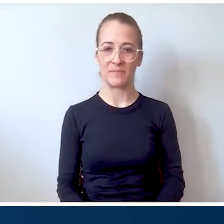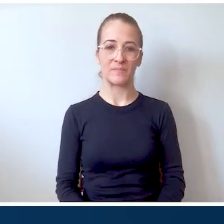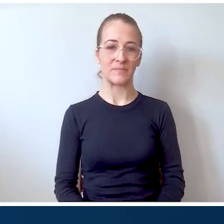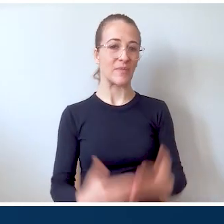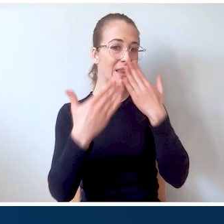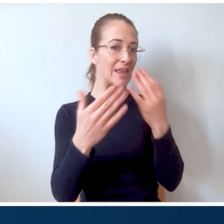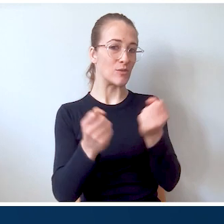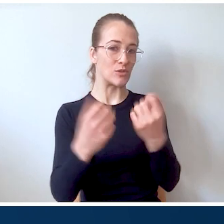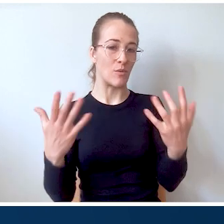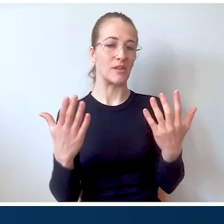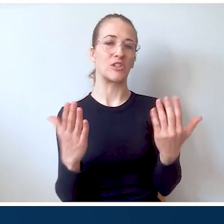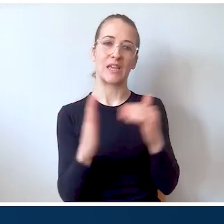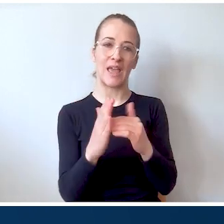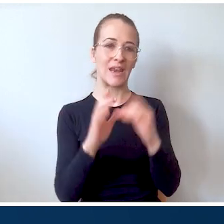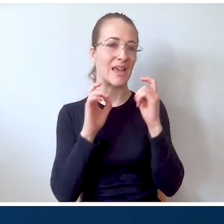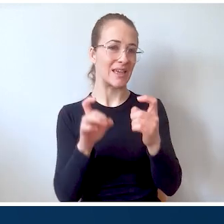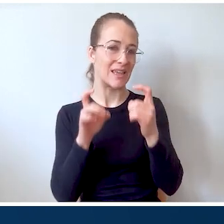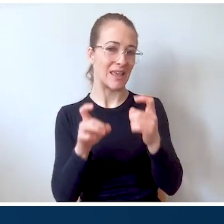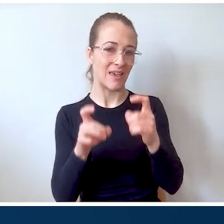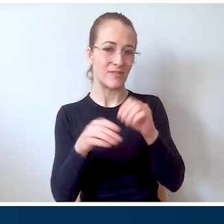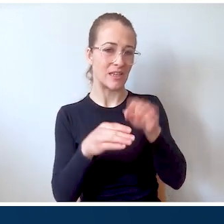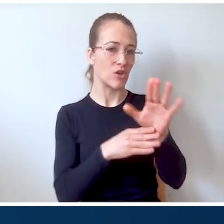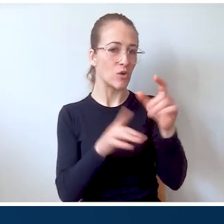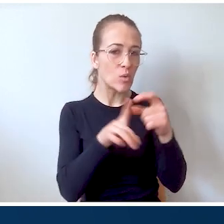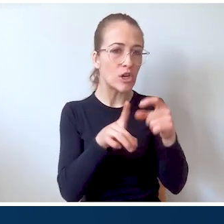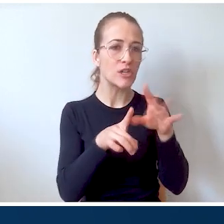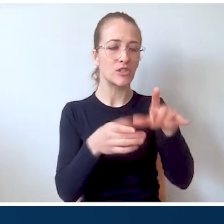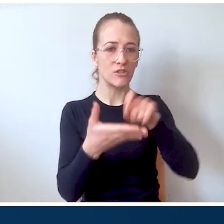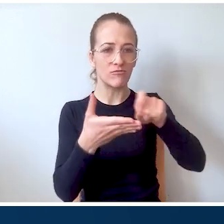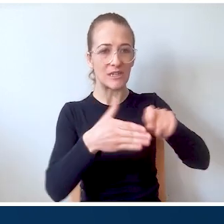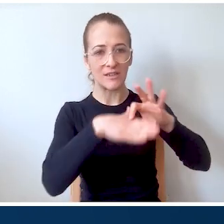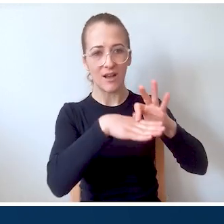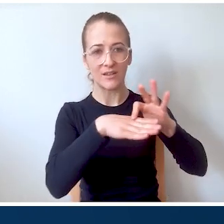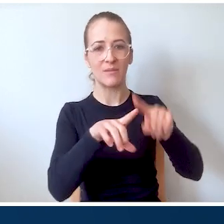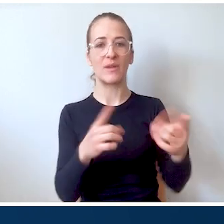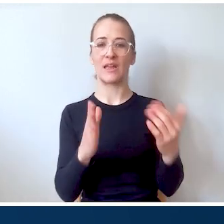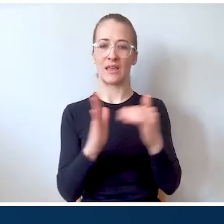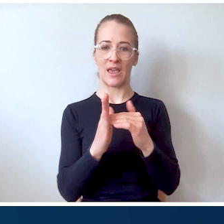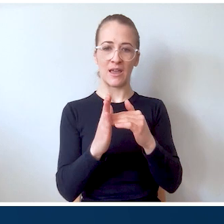Truly a gift in your words and your written content, but also getting to talk with you today.